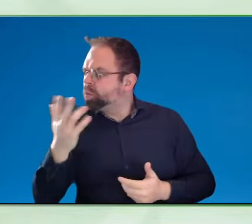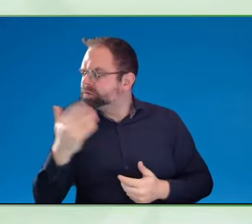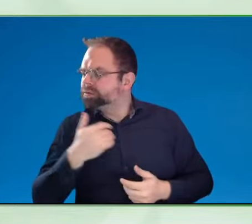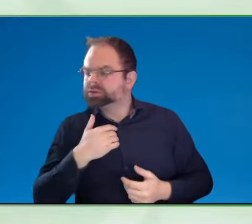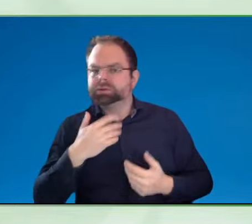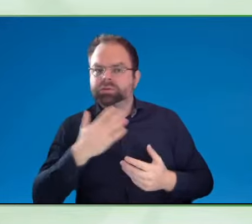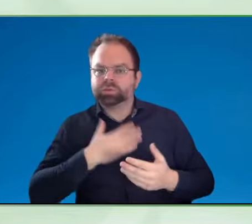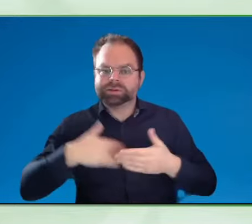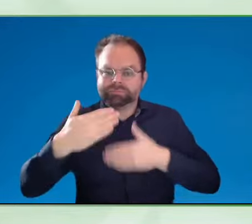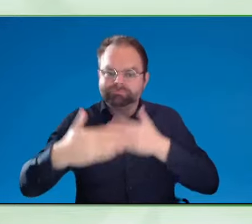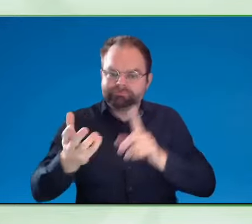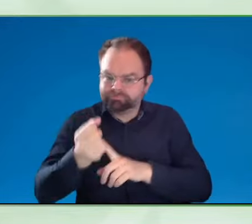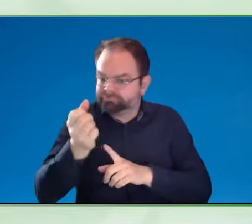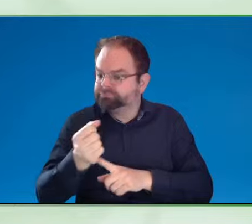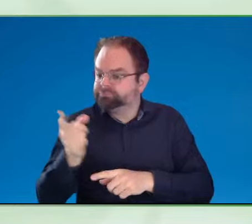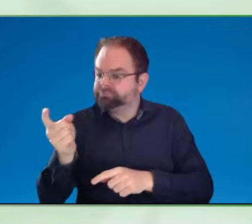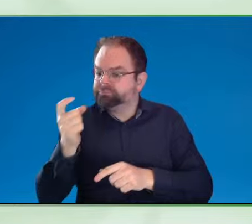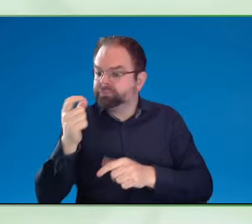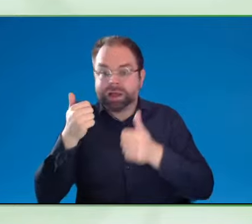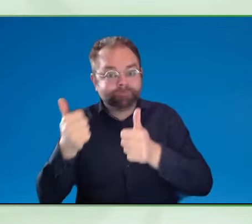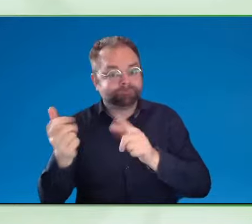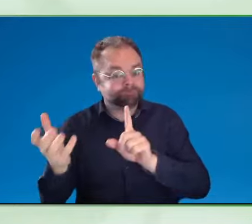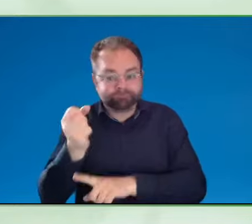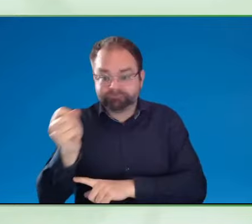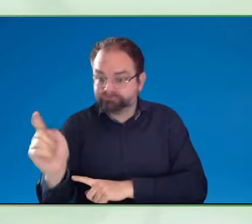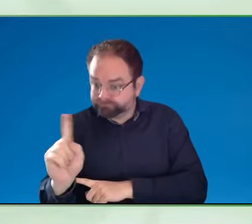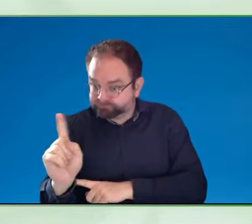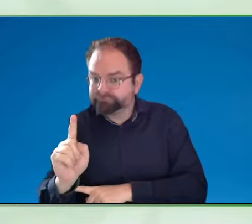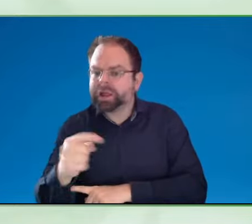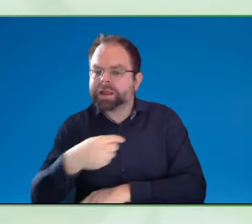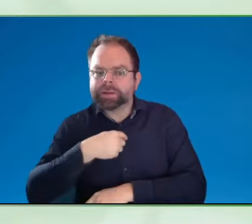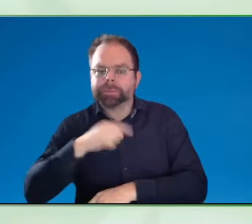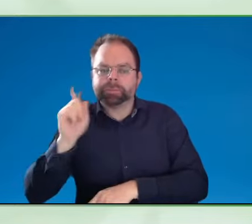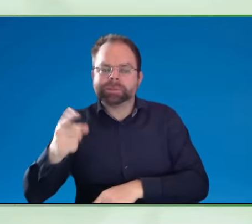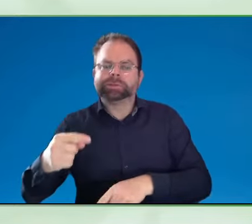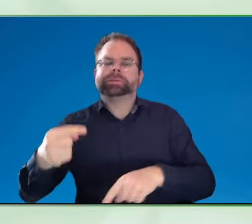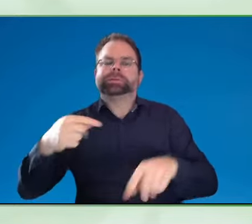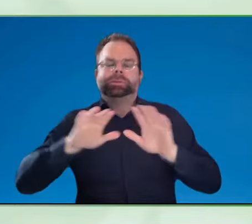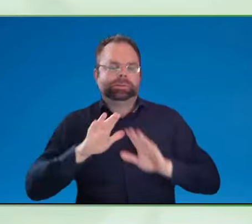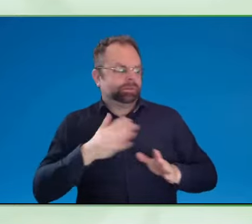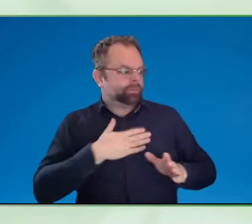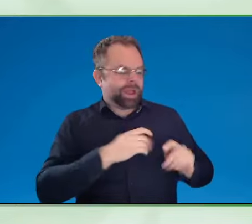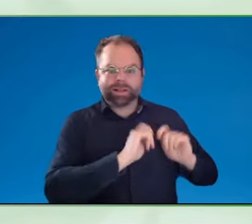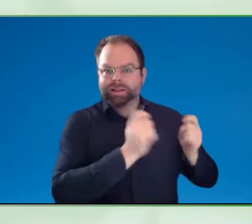out to the people with disabilities and the general public that might be affected by the